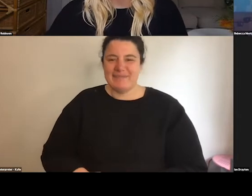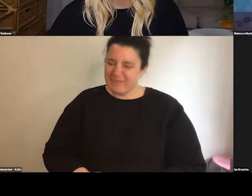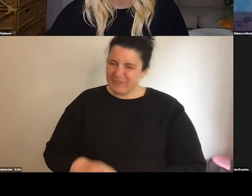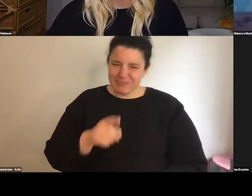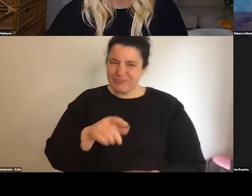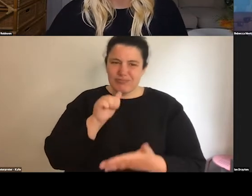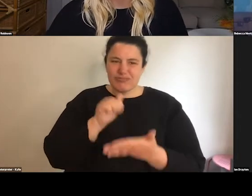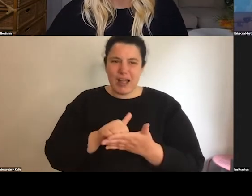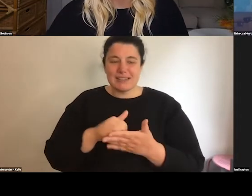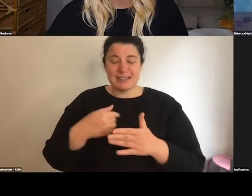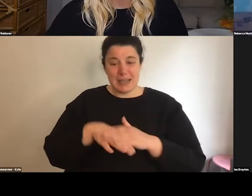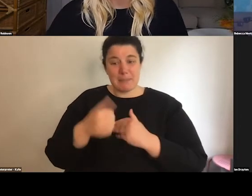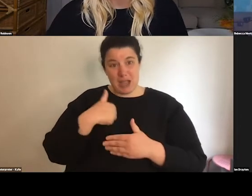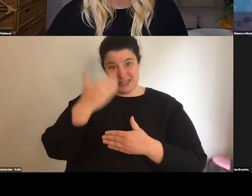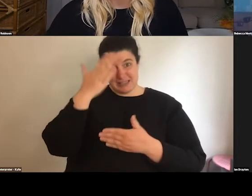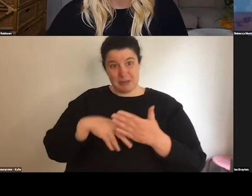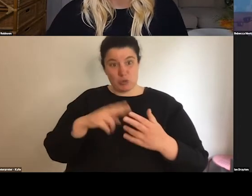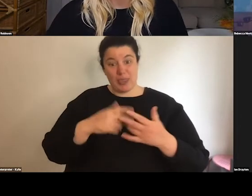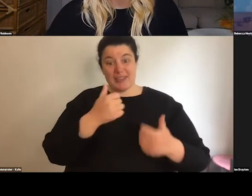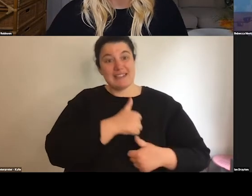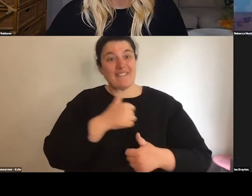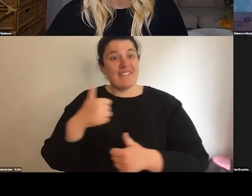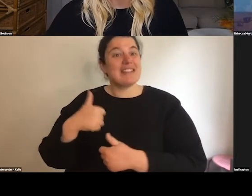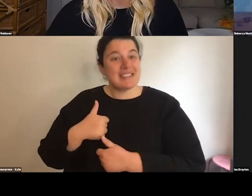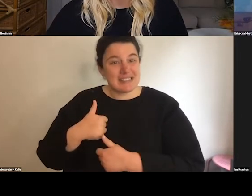You know, in my experience with Defence, you would think, if anything,